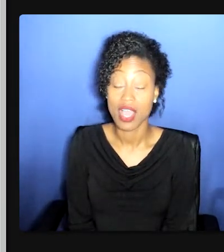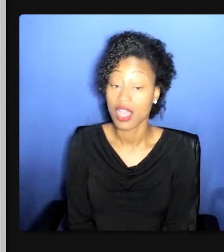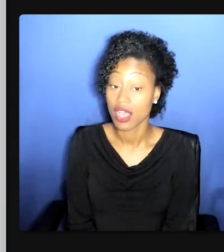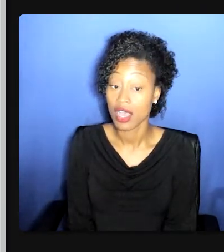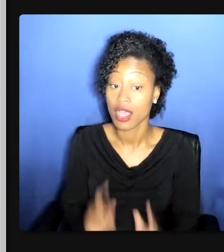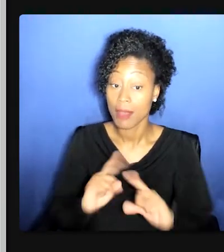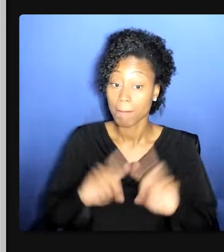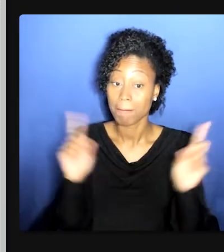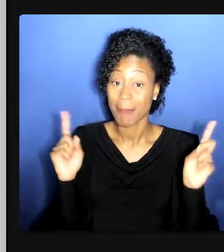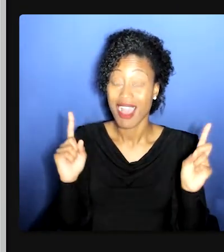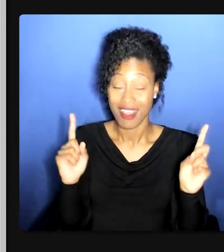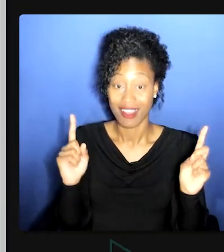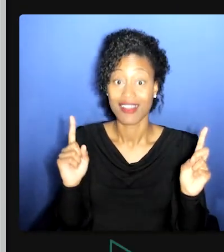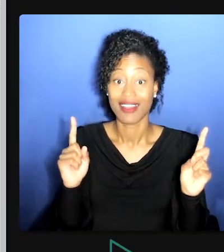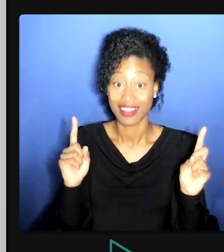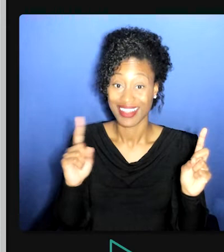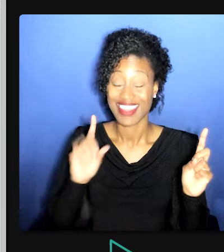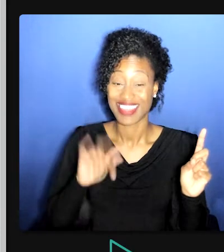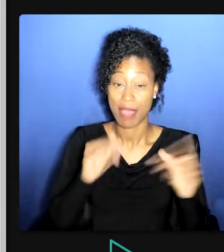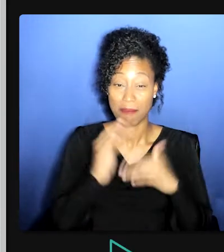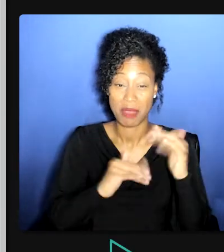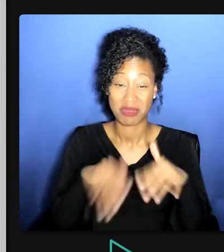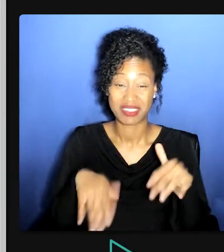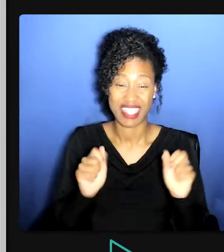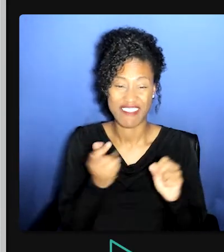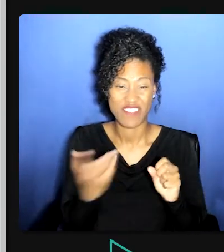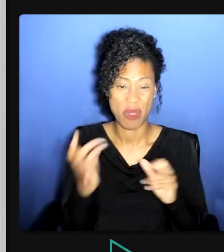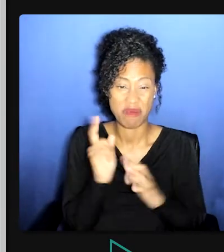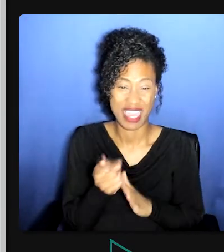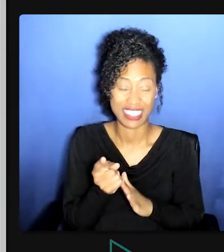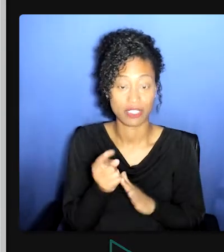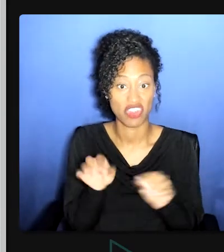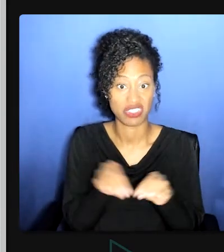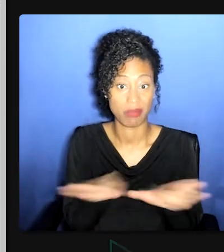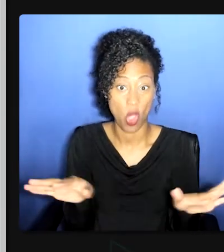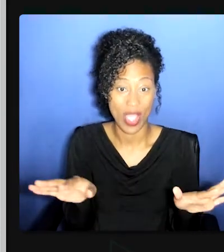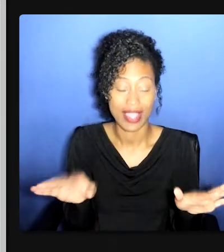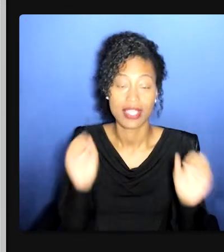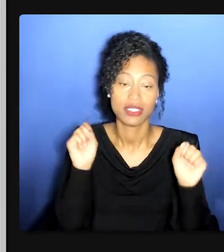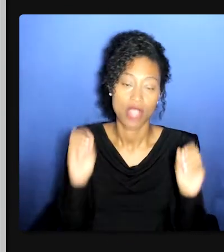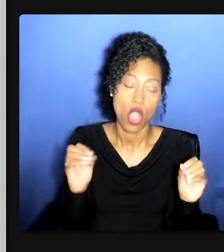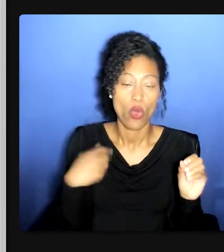Once you create a build it takes a few minutes to deploy.